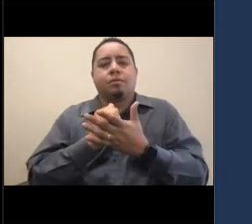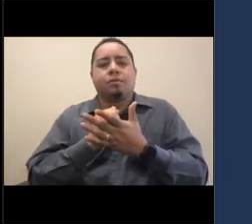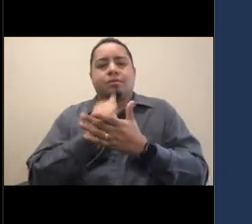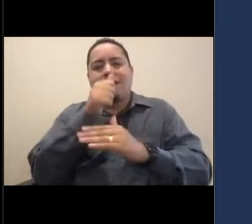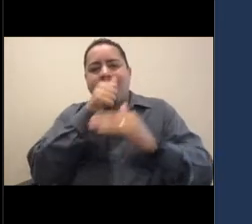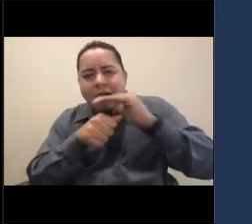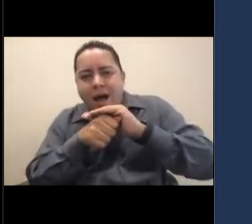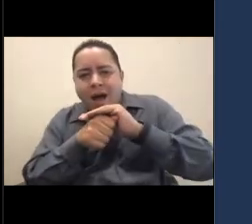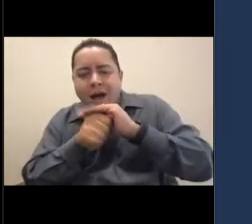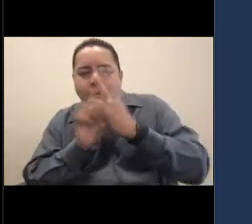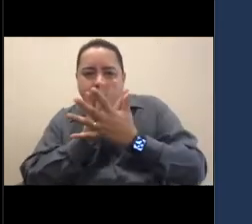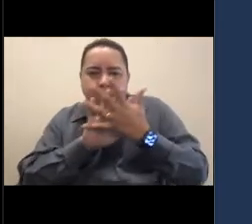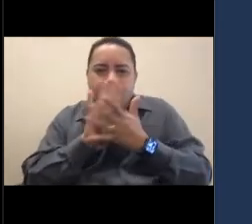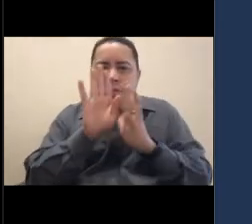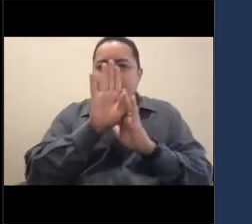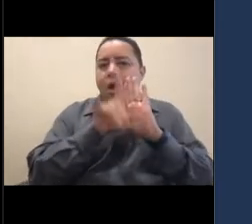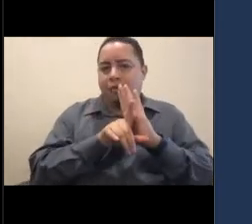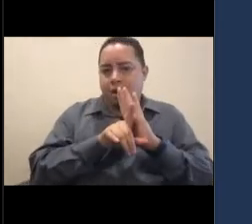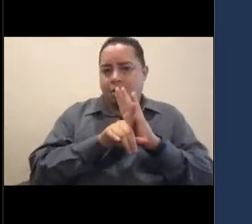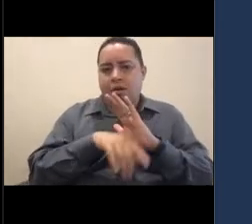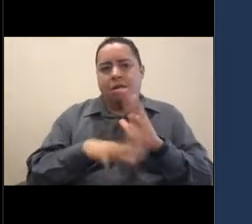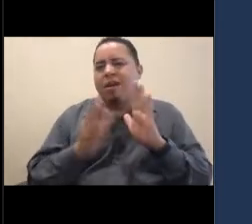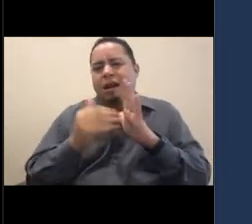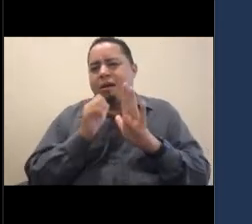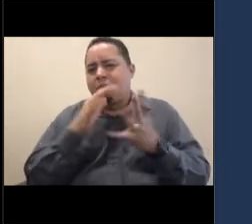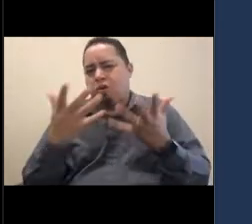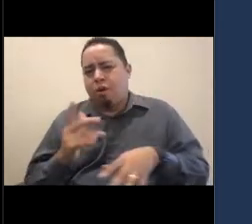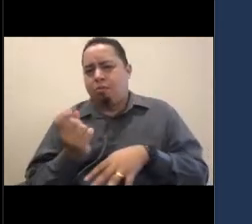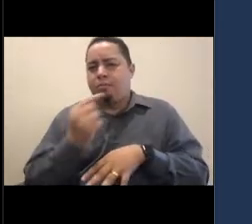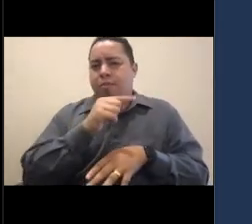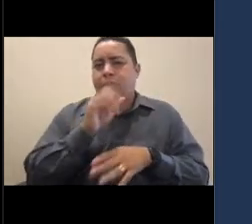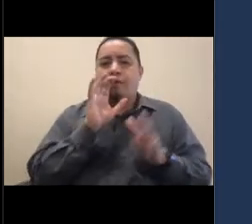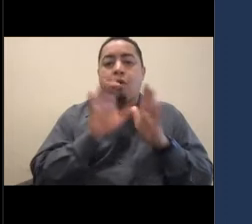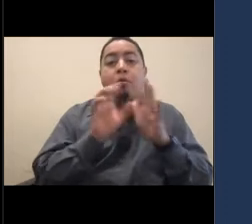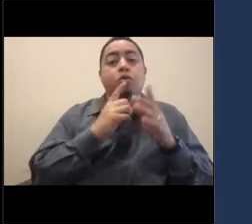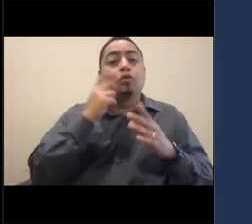Specifically, and I'm going to go back to that photo, but you saw kind of their body on the top half is dark,